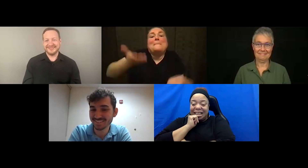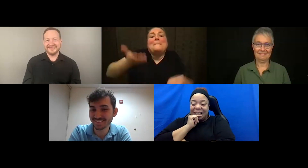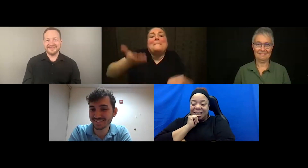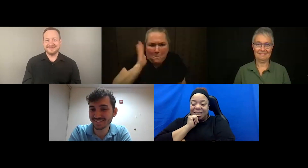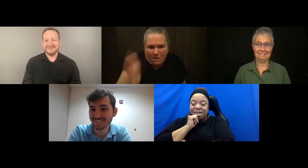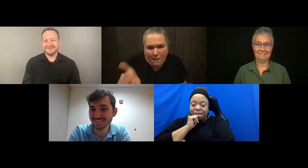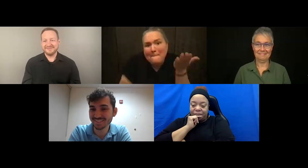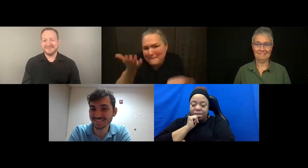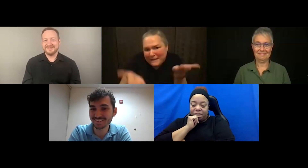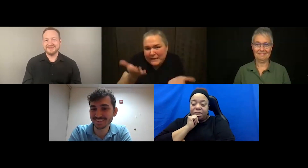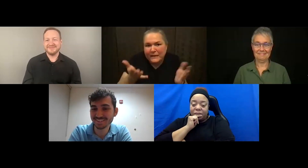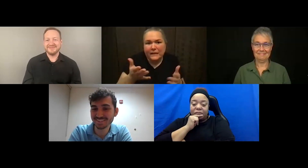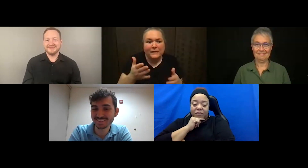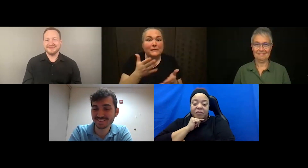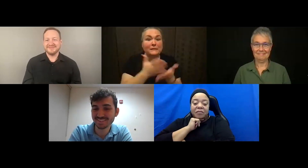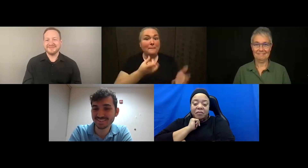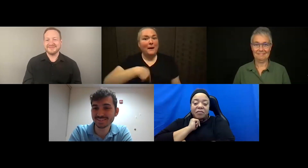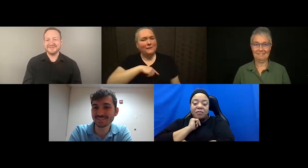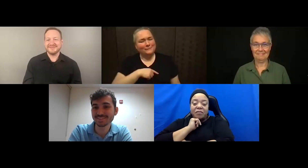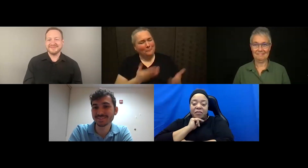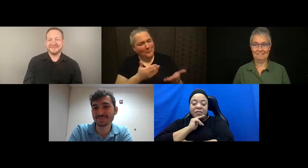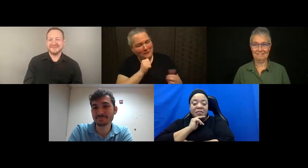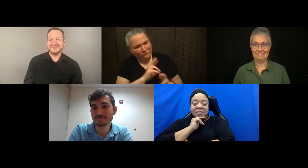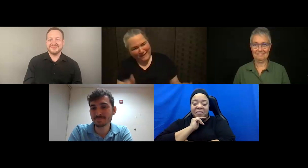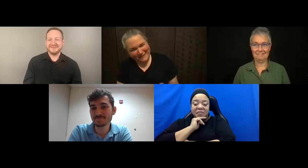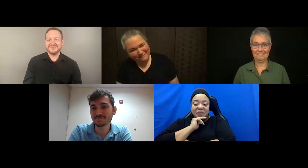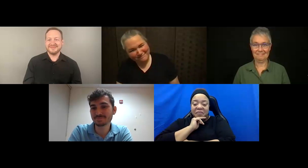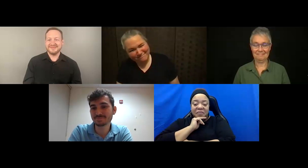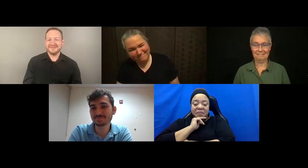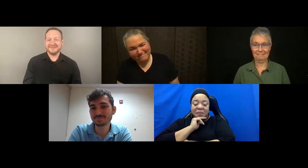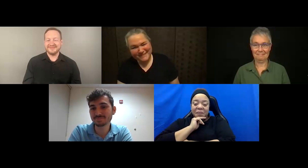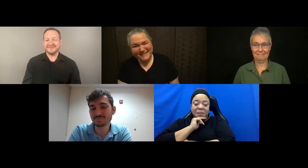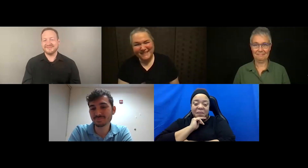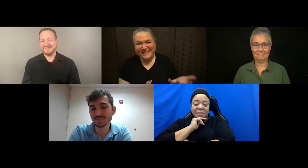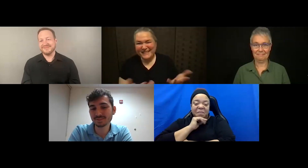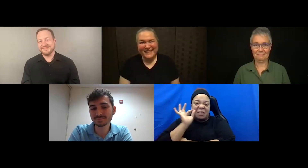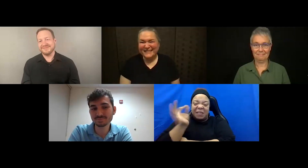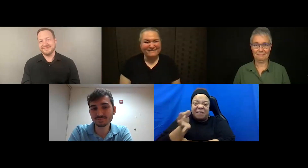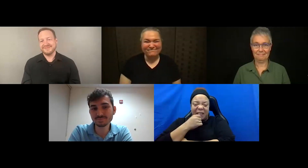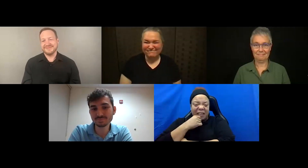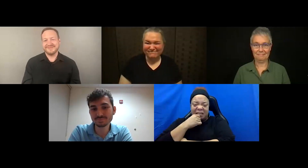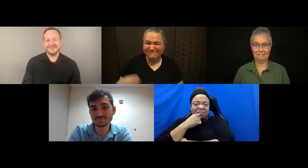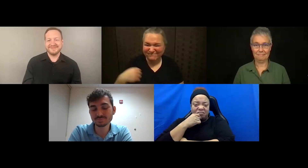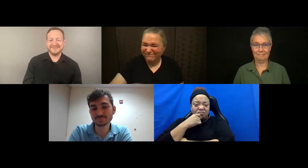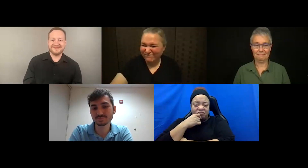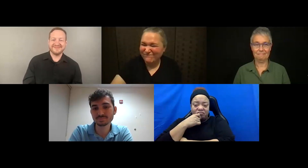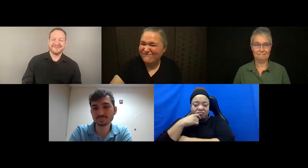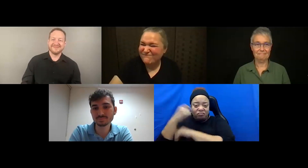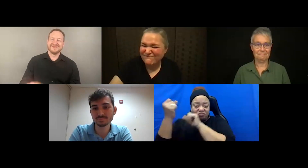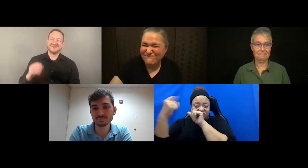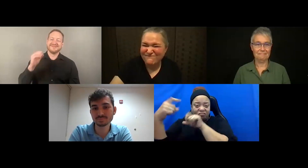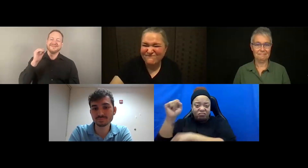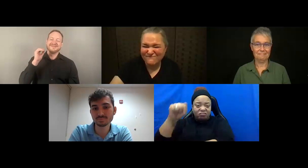100% ready? I think maybe some of us, maybe we will be. But others are not. Erin: Definitely.